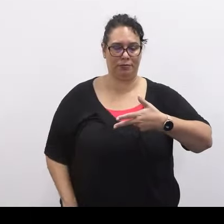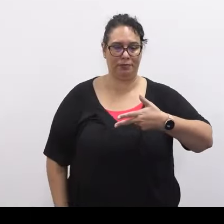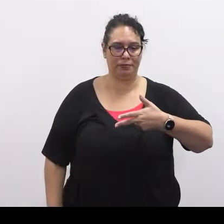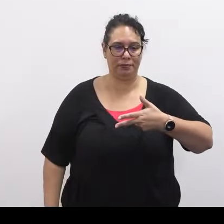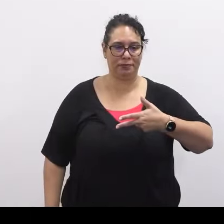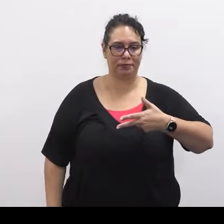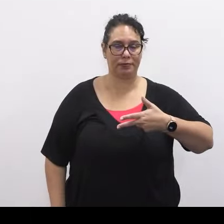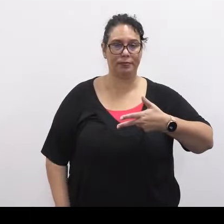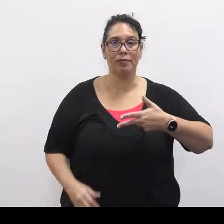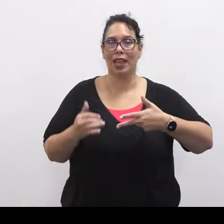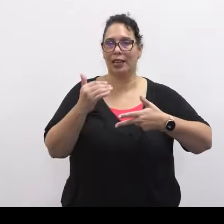Onto the map scenario two.